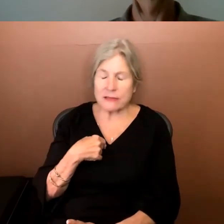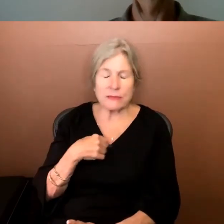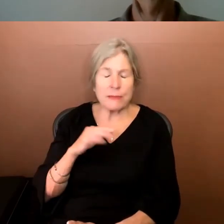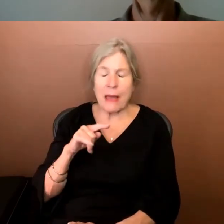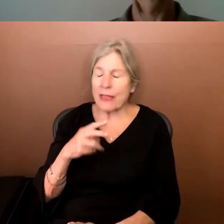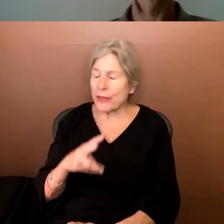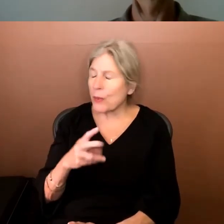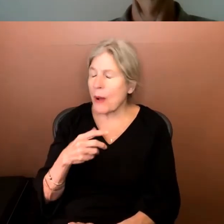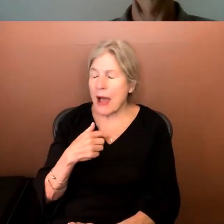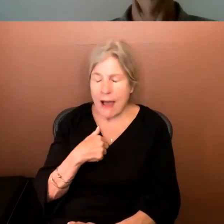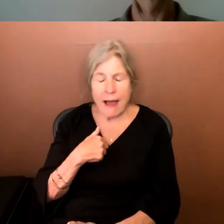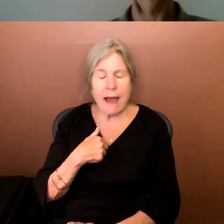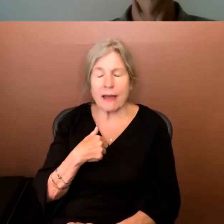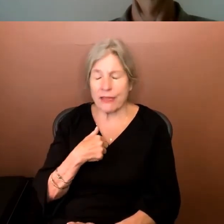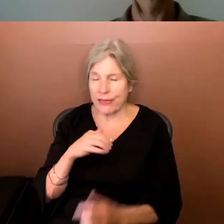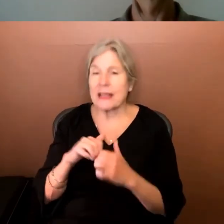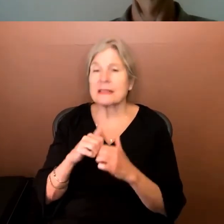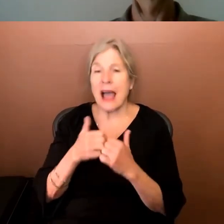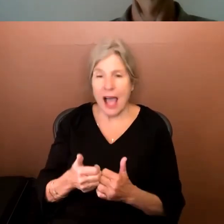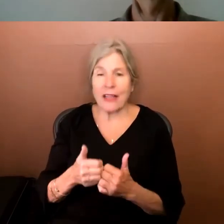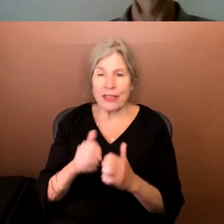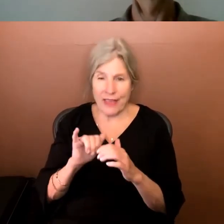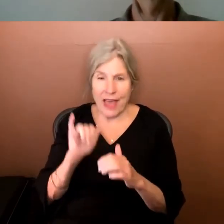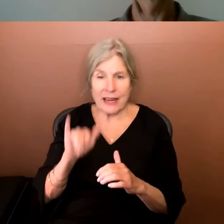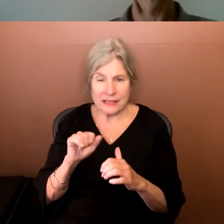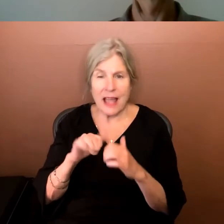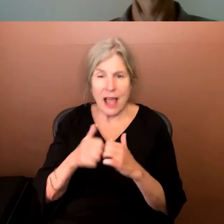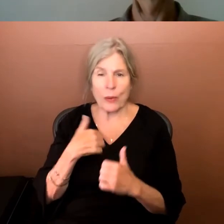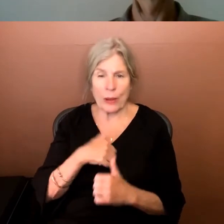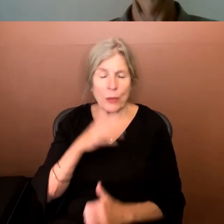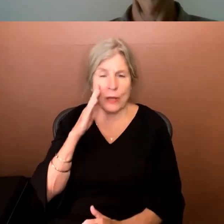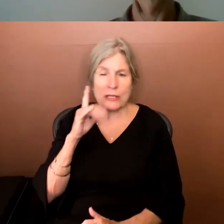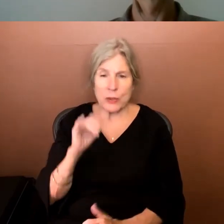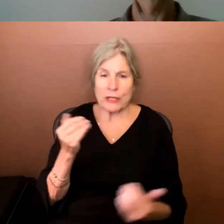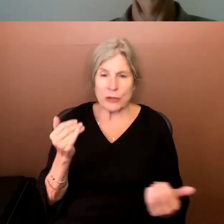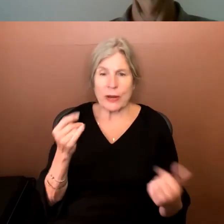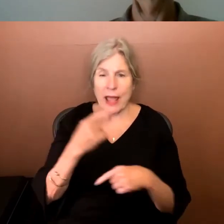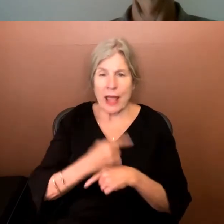that is in fact how we would I think how we would do it today. Getting back to